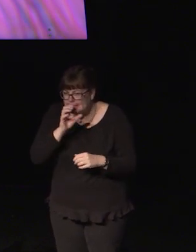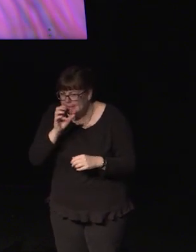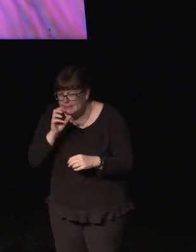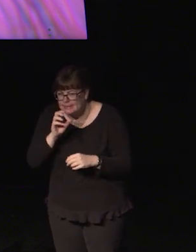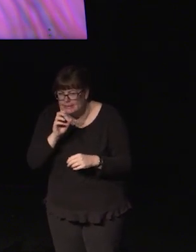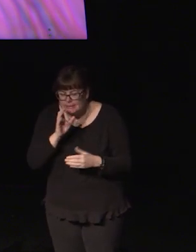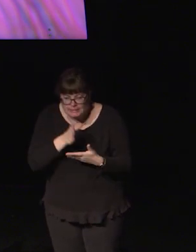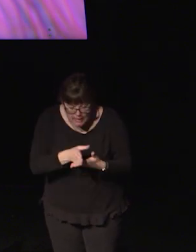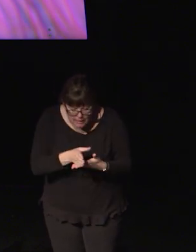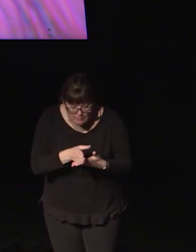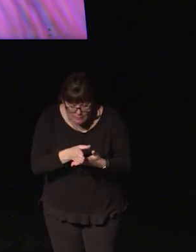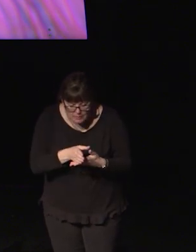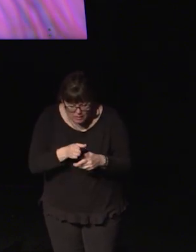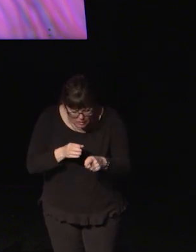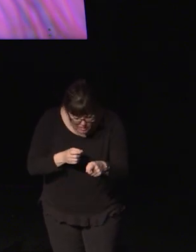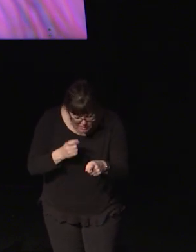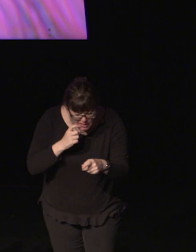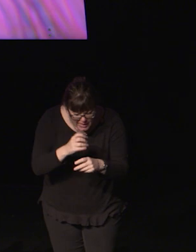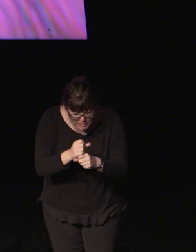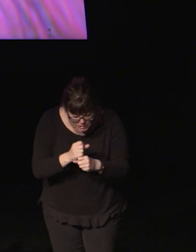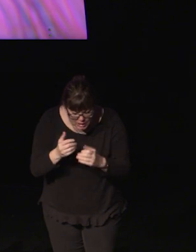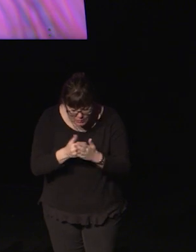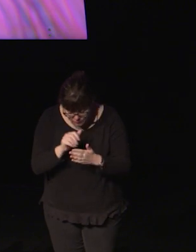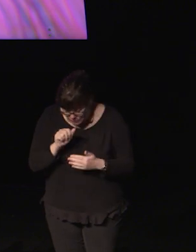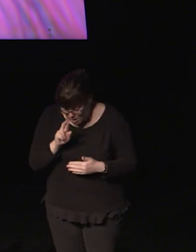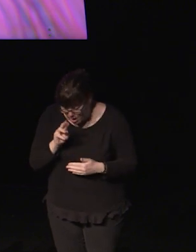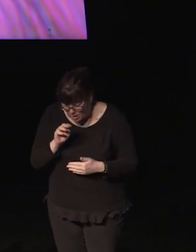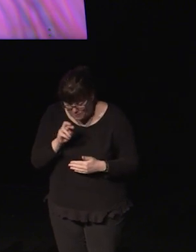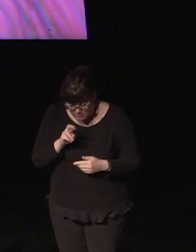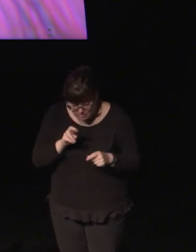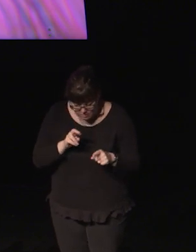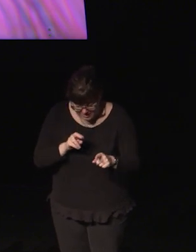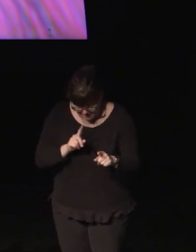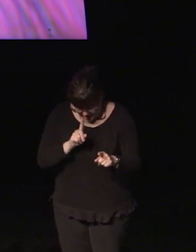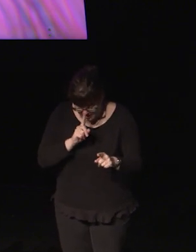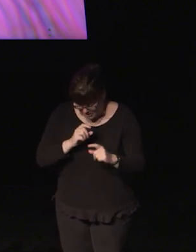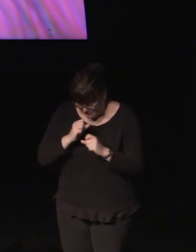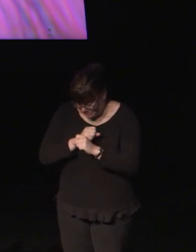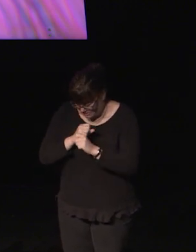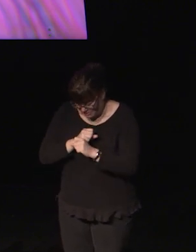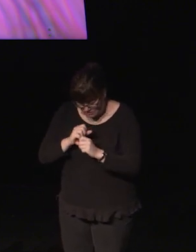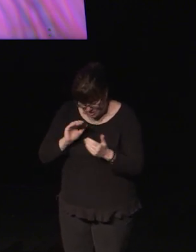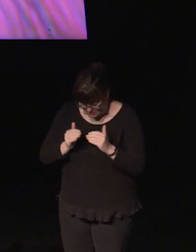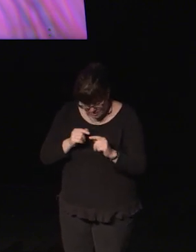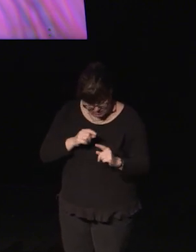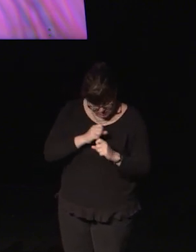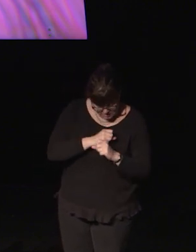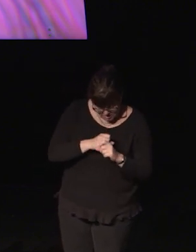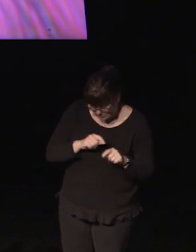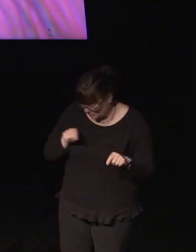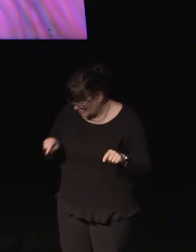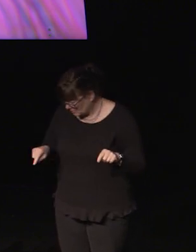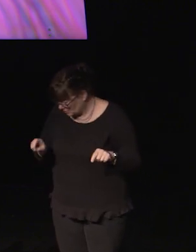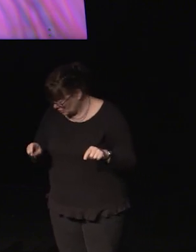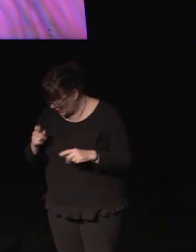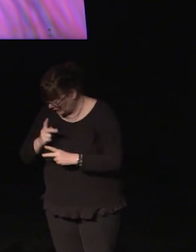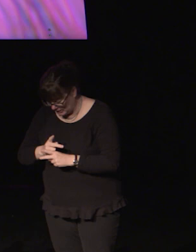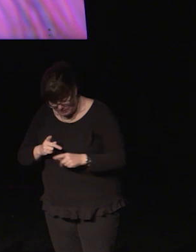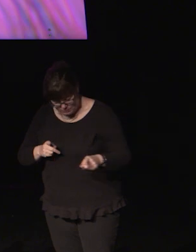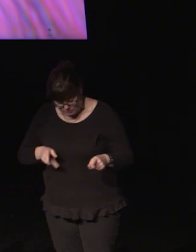You know. Oh, I just got a new piece of armor. Ok, now I got to compare these stats with that stats. These are better, these are not. Where did that go?